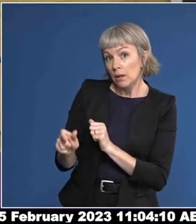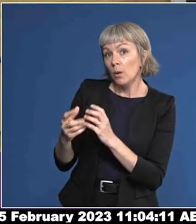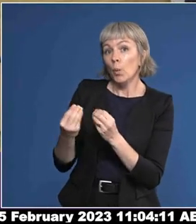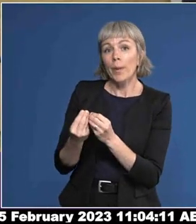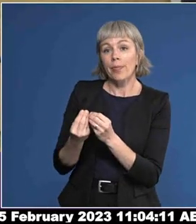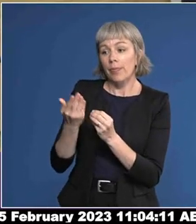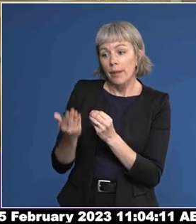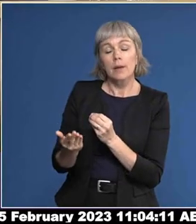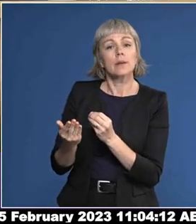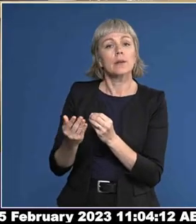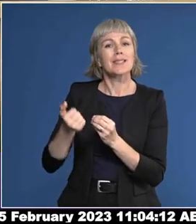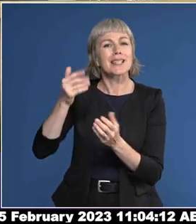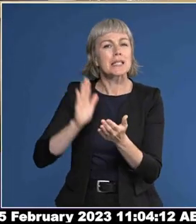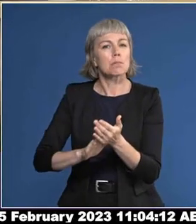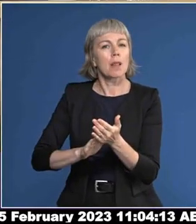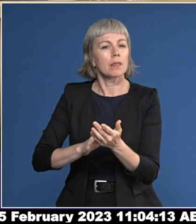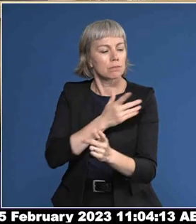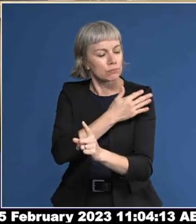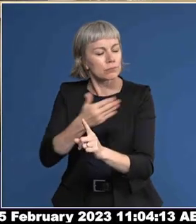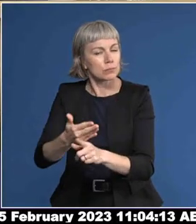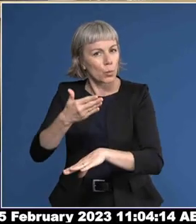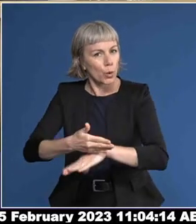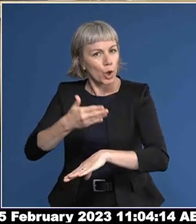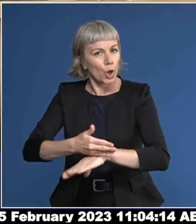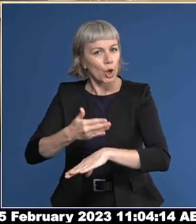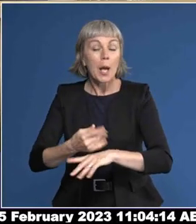learning different skills and seeing different ways. Okay.